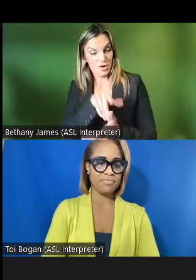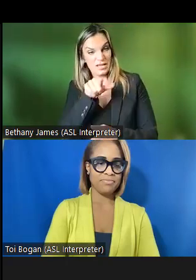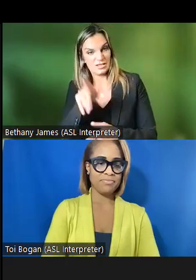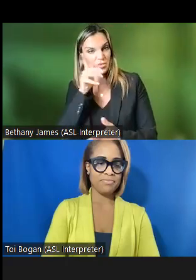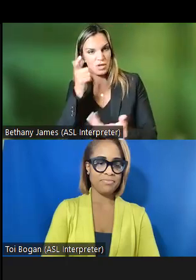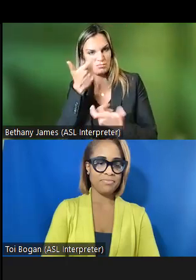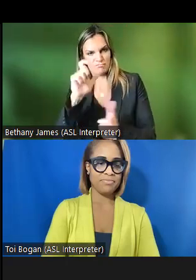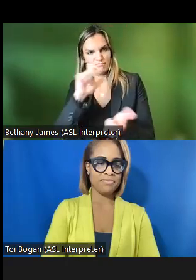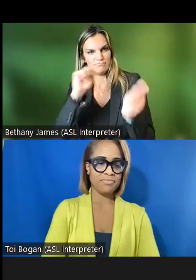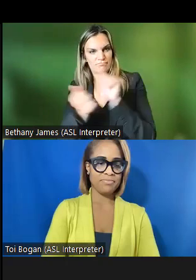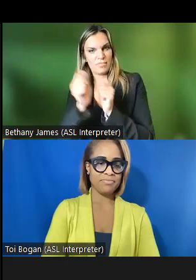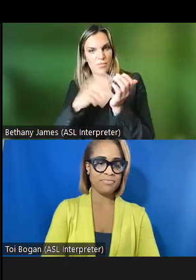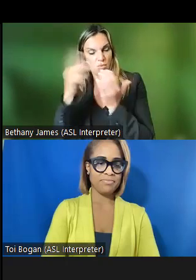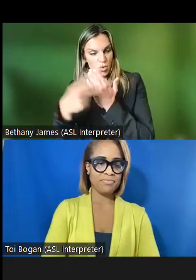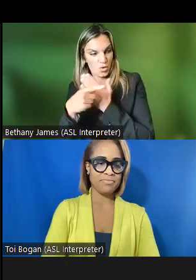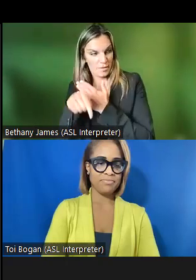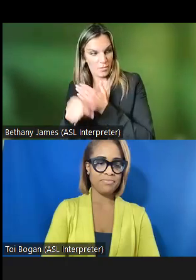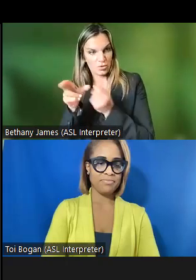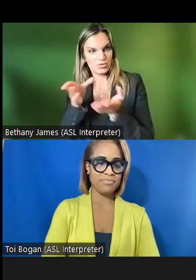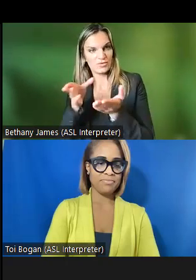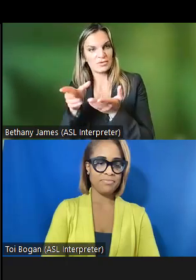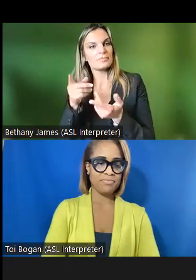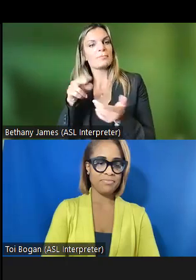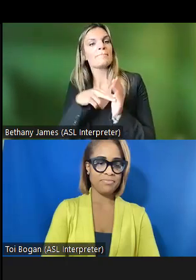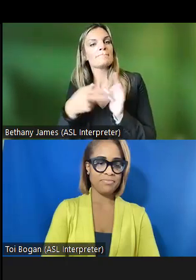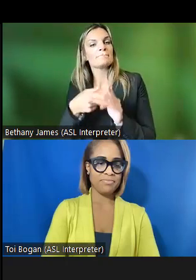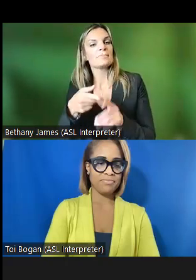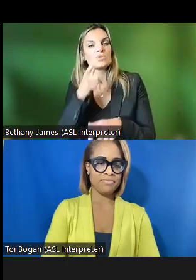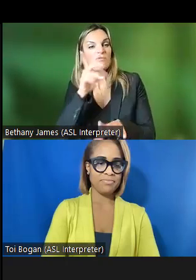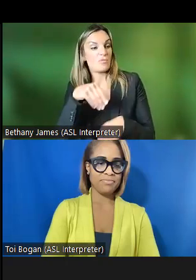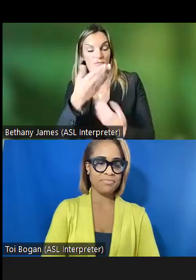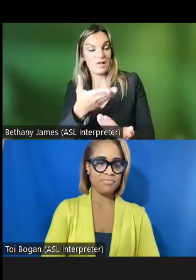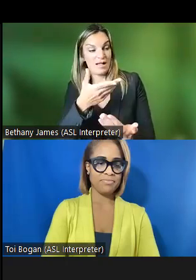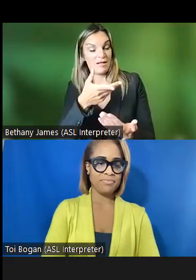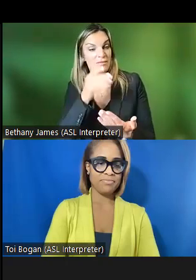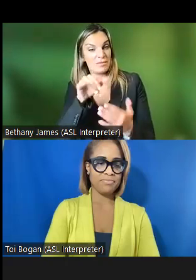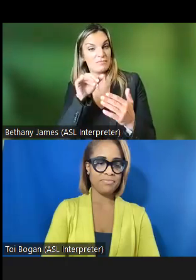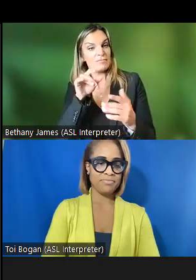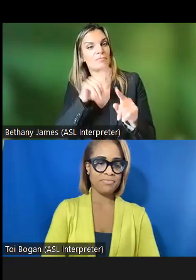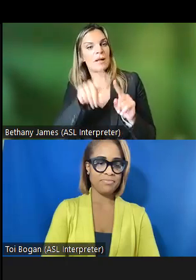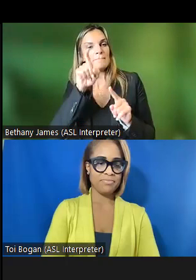to provide that, but you still have to engage in the interactive process to find a way to accommodate that person that meets their needs.